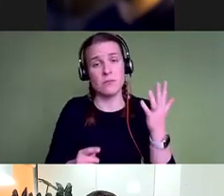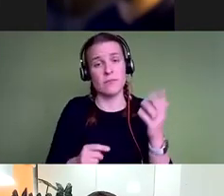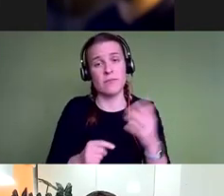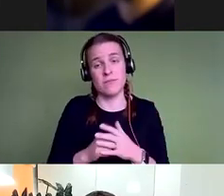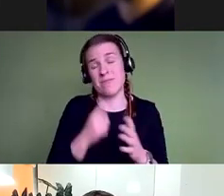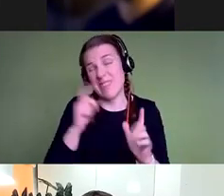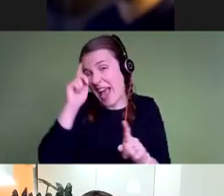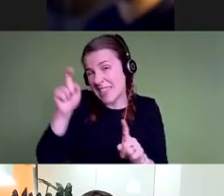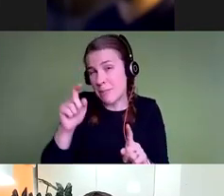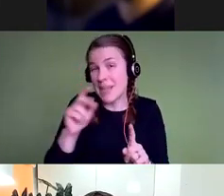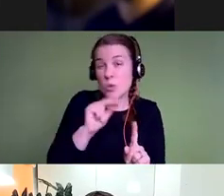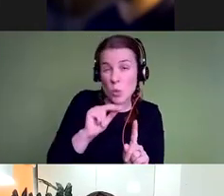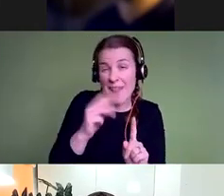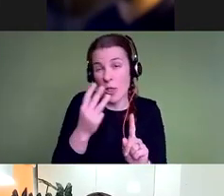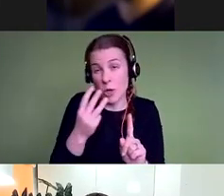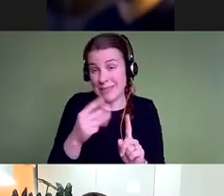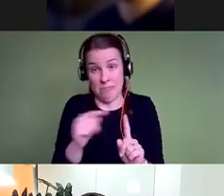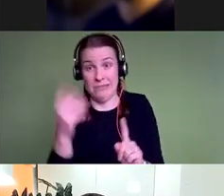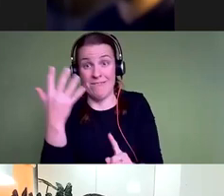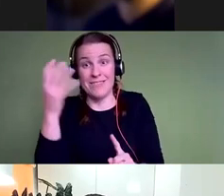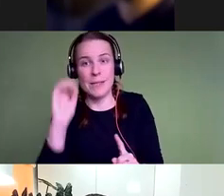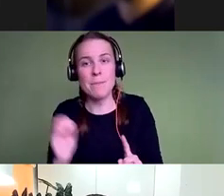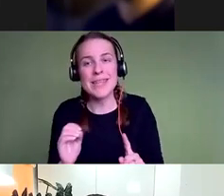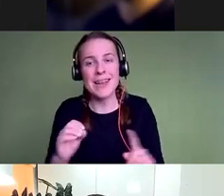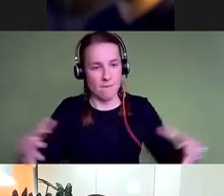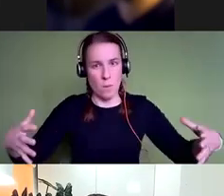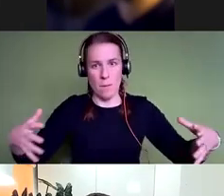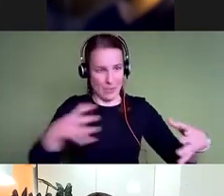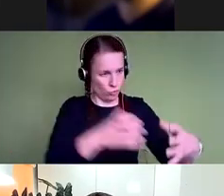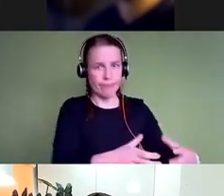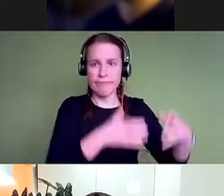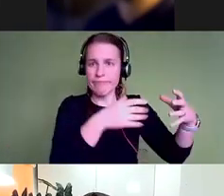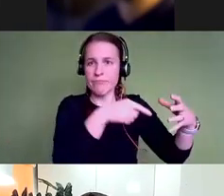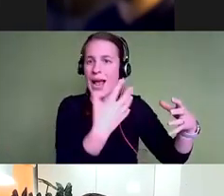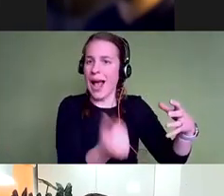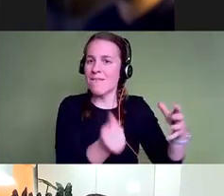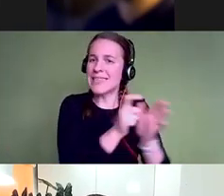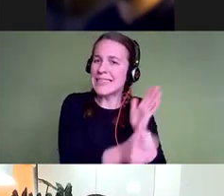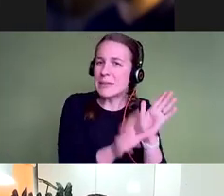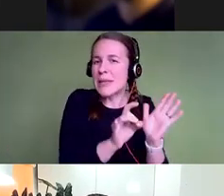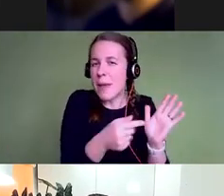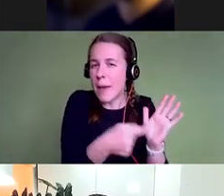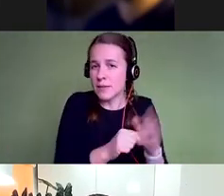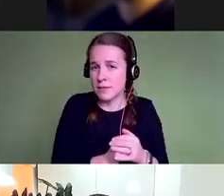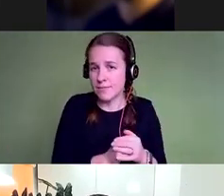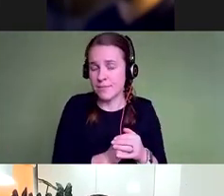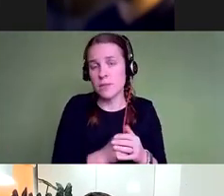have. As we age. The term disability is broad and includes